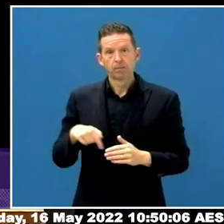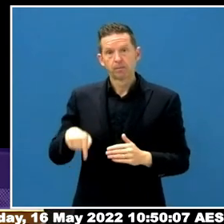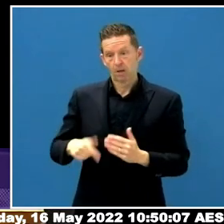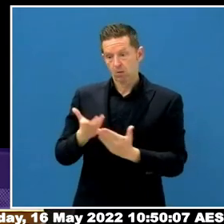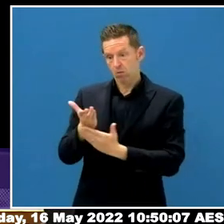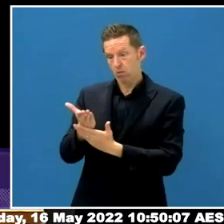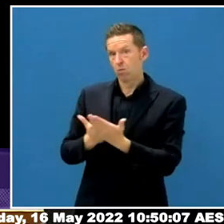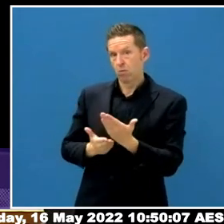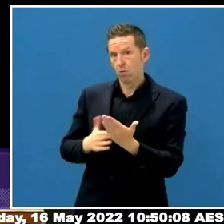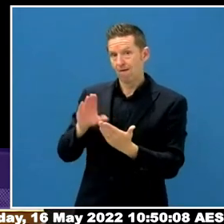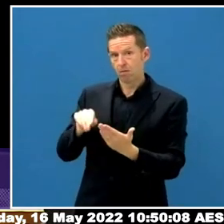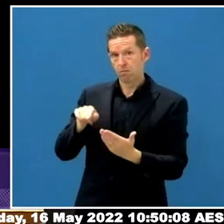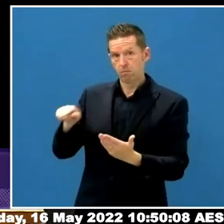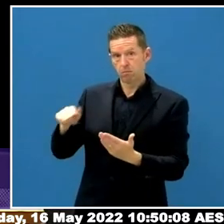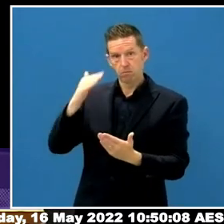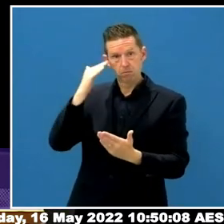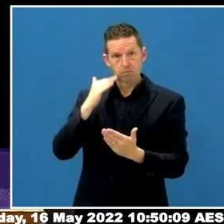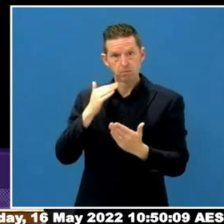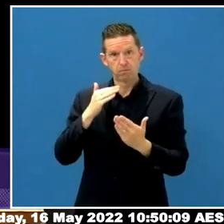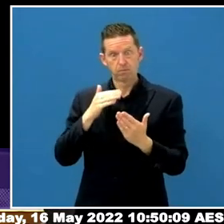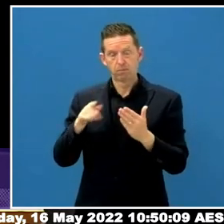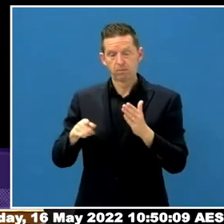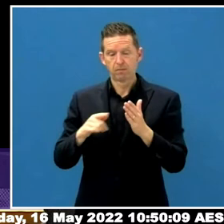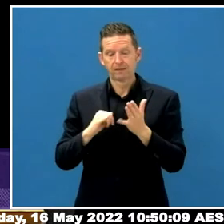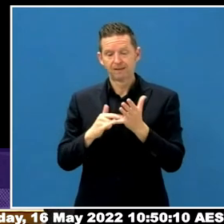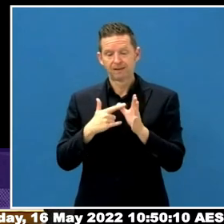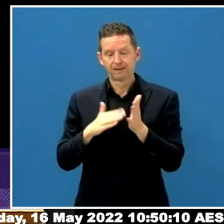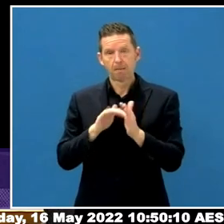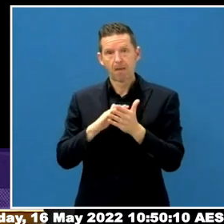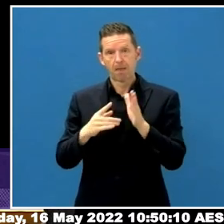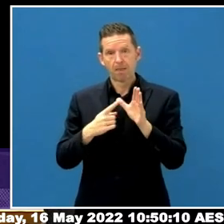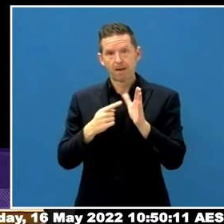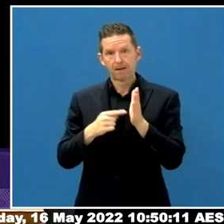which describes areas, investigations and actions that have been taken by the NDIS